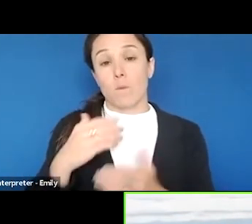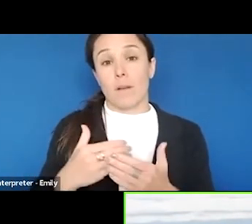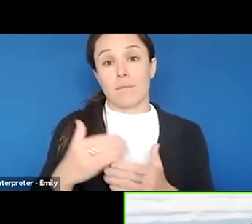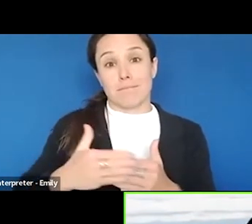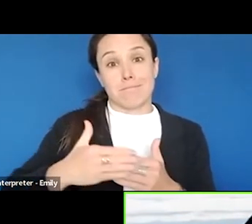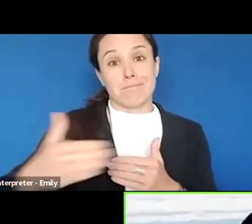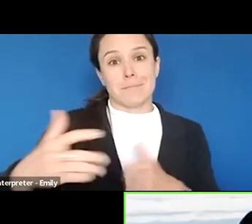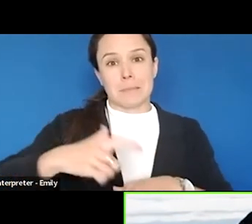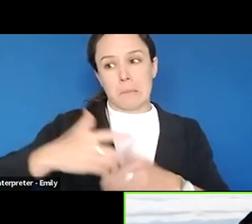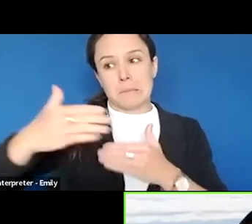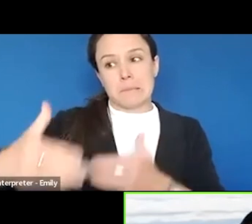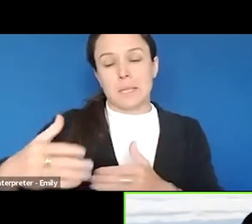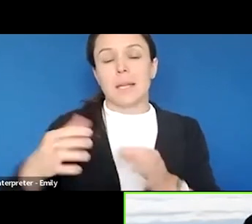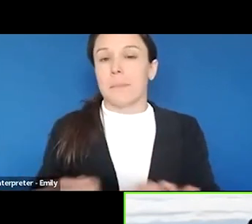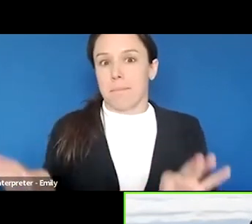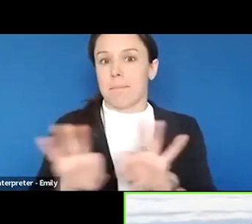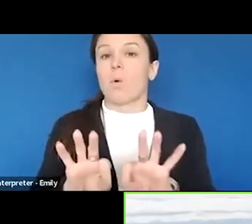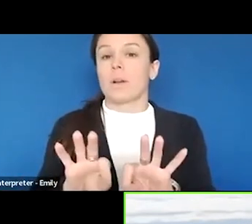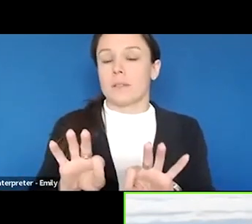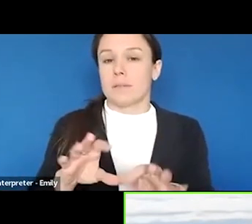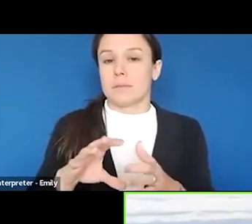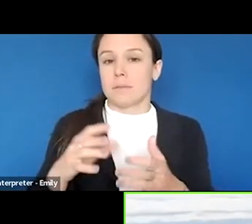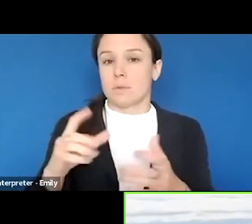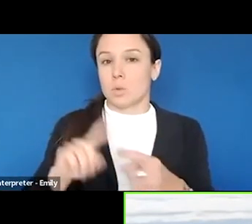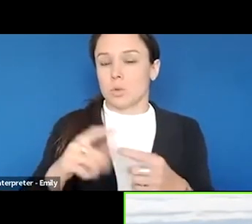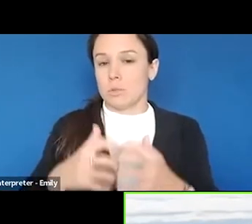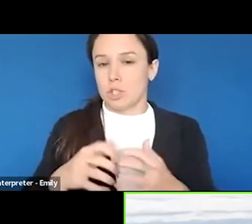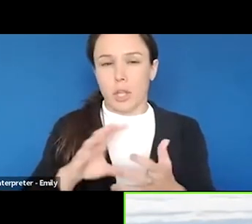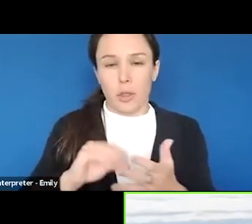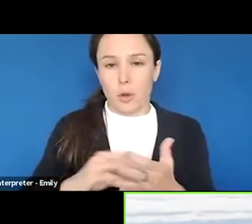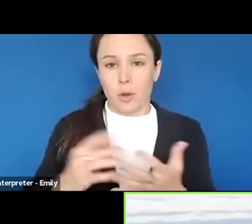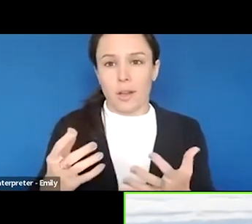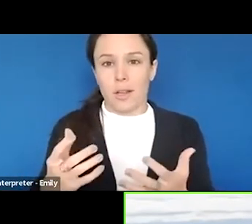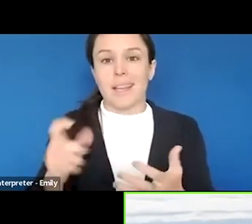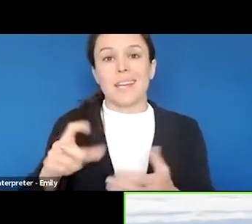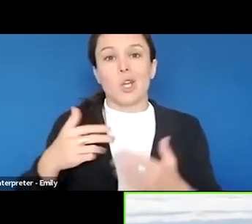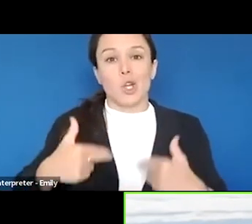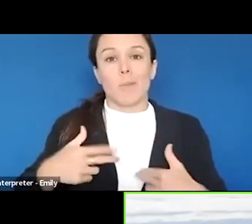important to machine learning and we have to put the human in the loop but when we put them in the